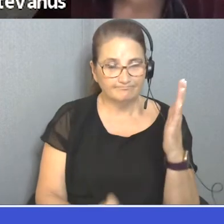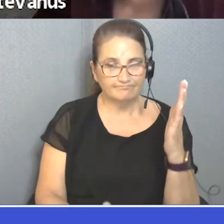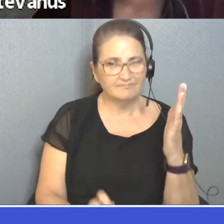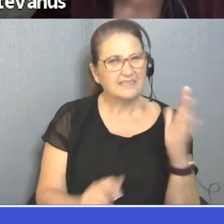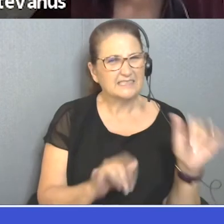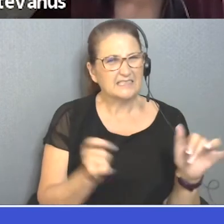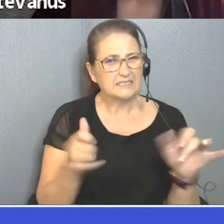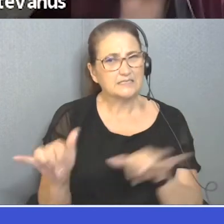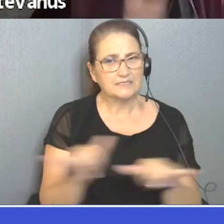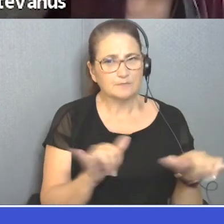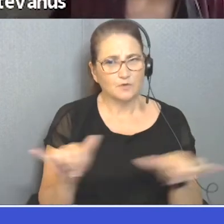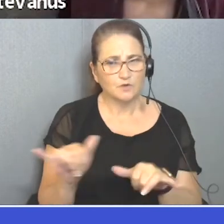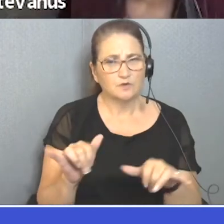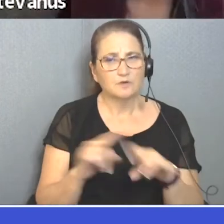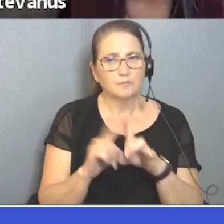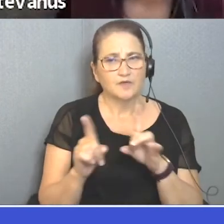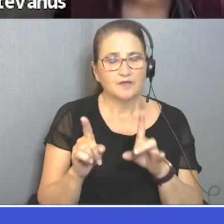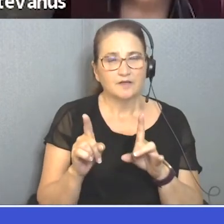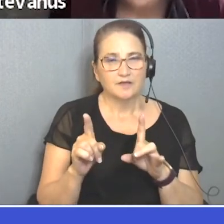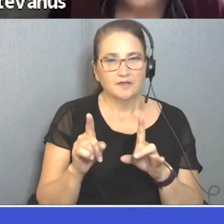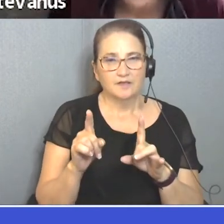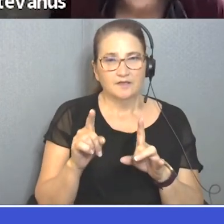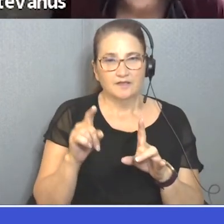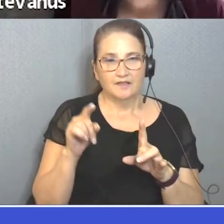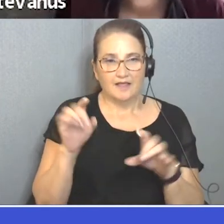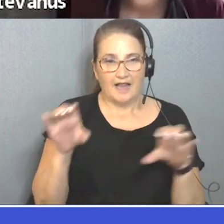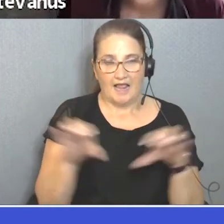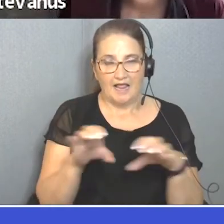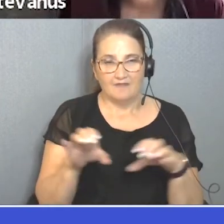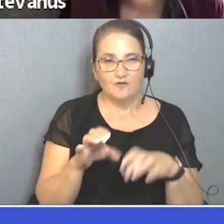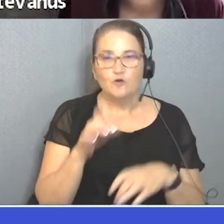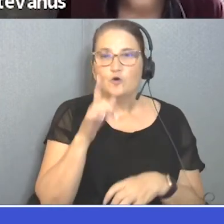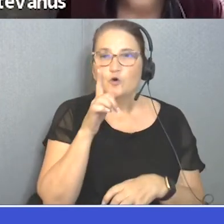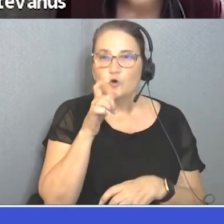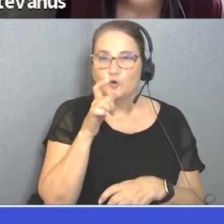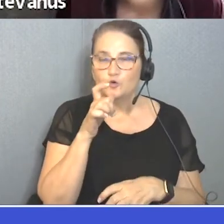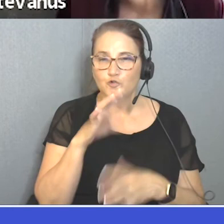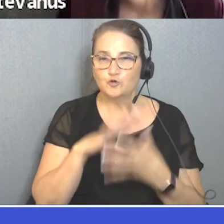more prompt, a free writing prompt.